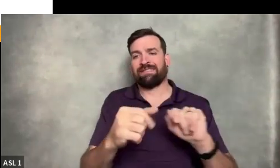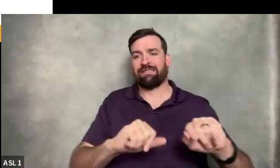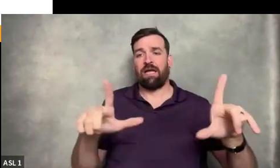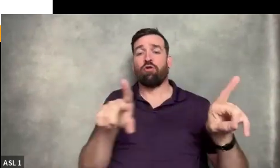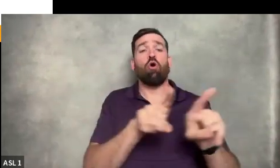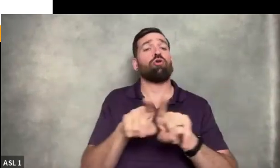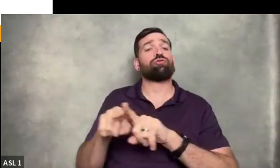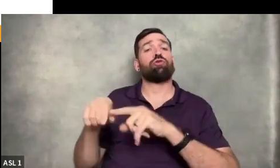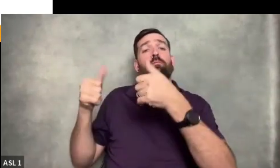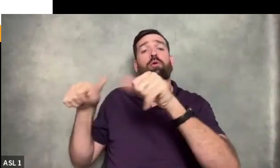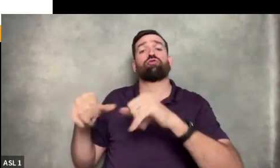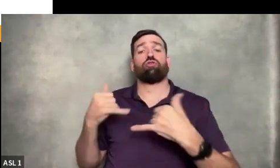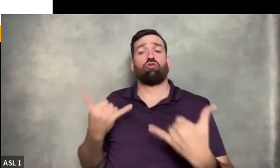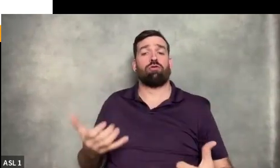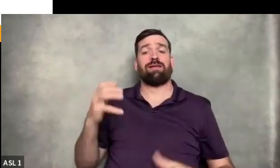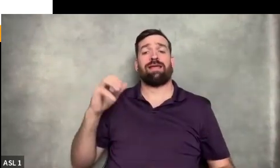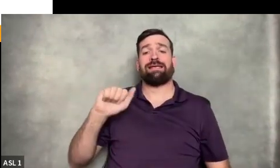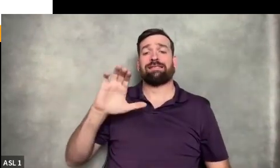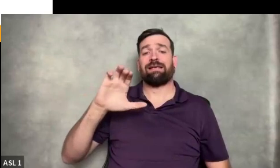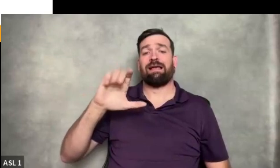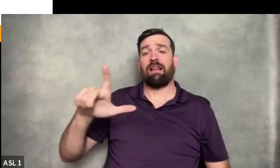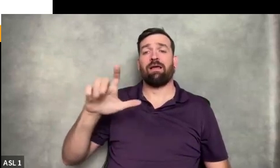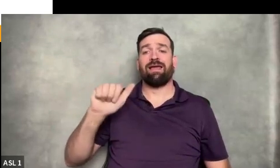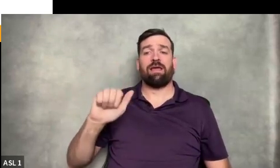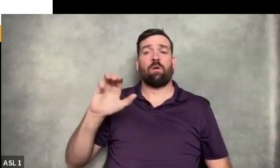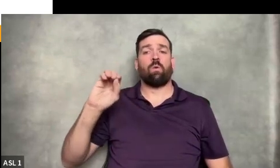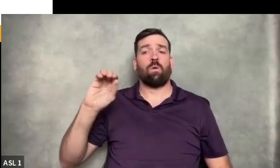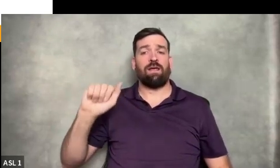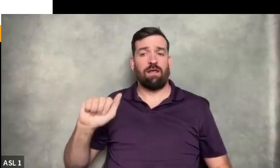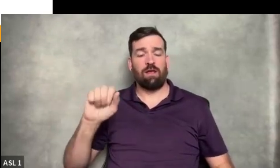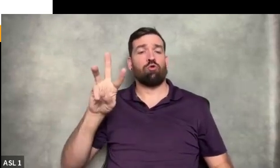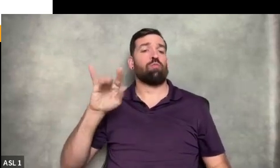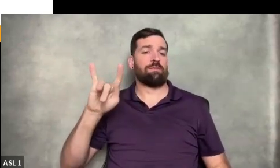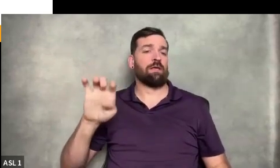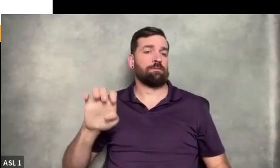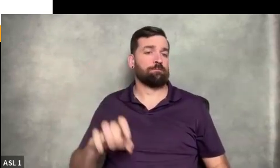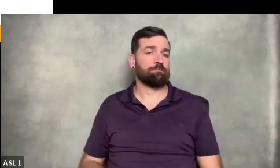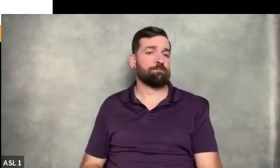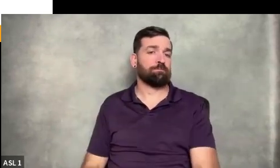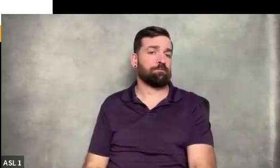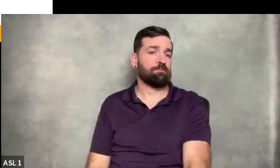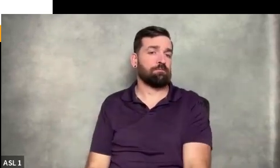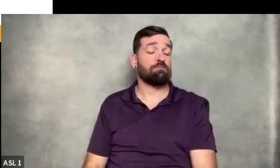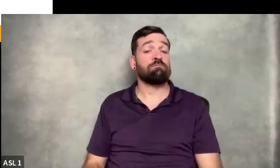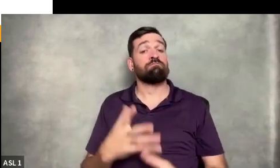the current ACL AoA program instructions webpage. In summary, this part of your